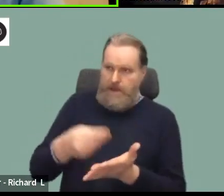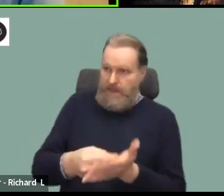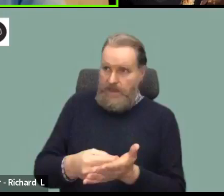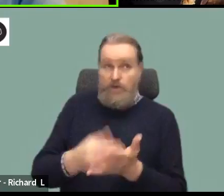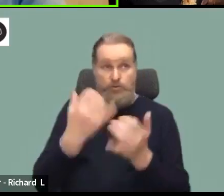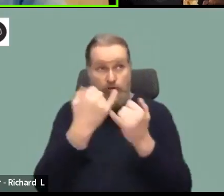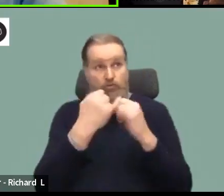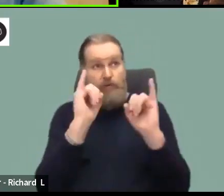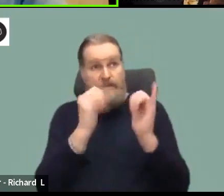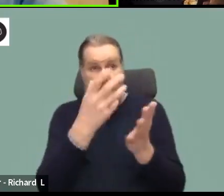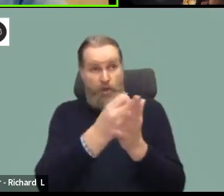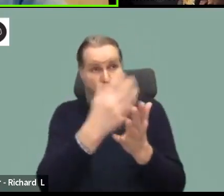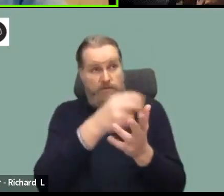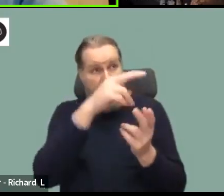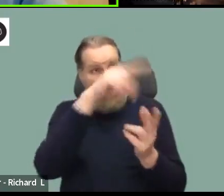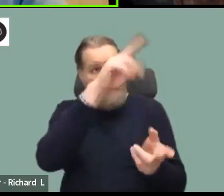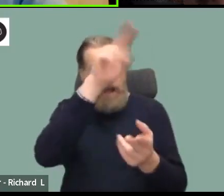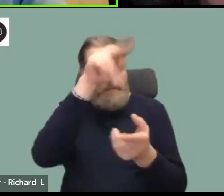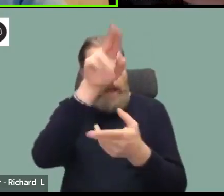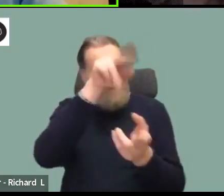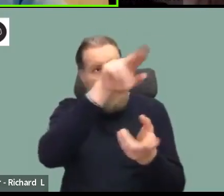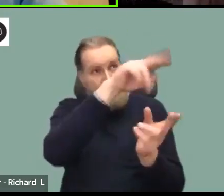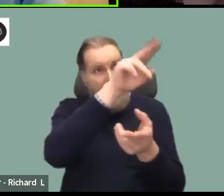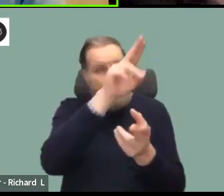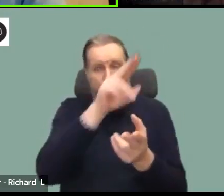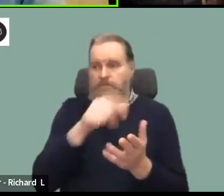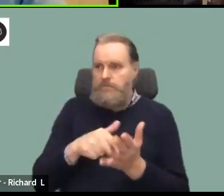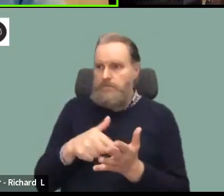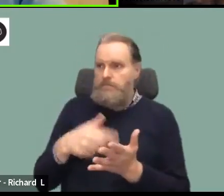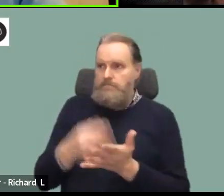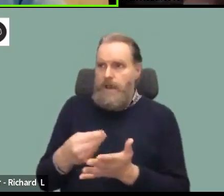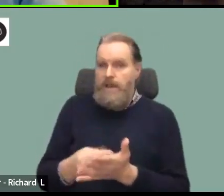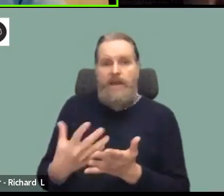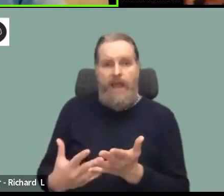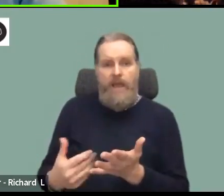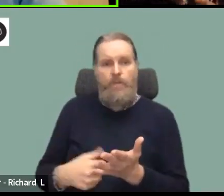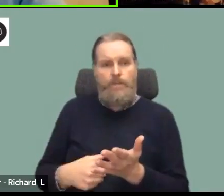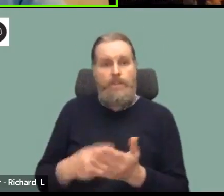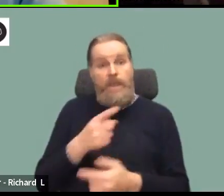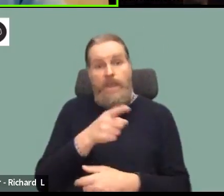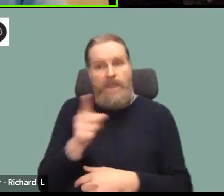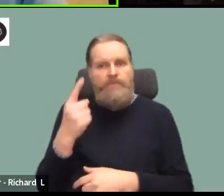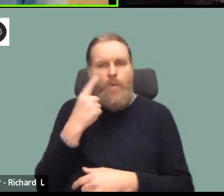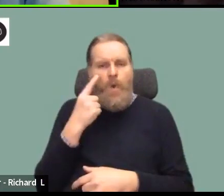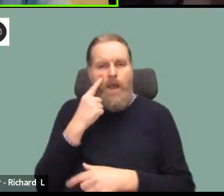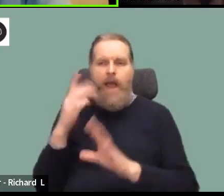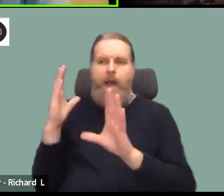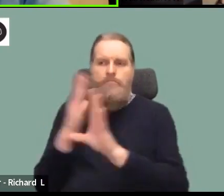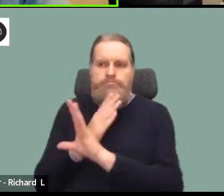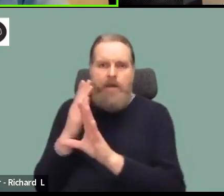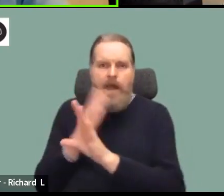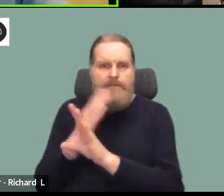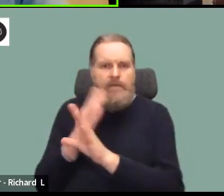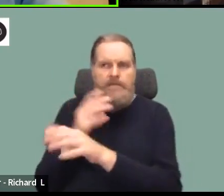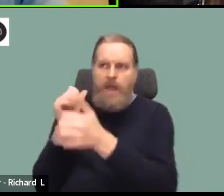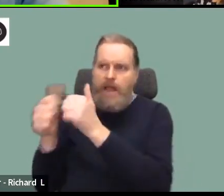money now. because because the Crisis is now. And we are very clear at lots of private sector employers. and they